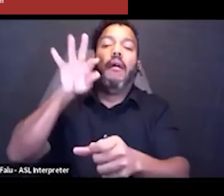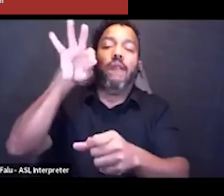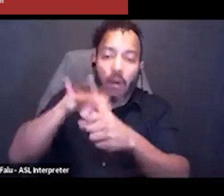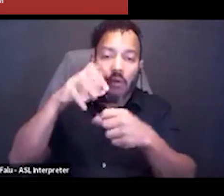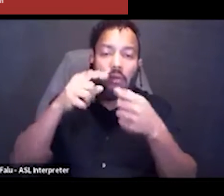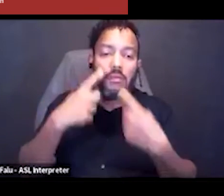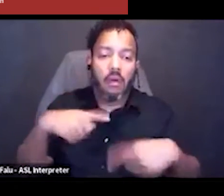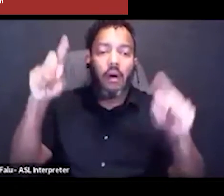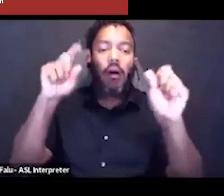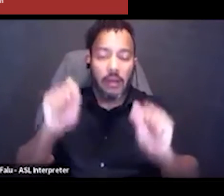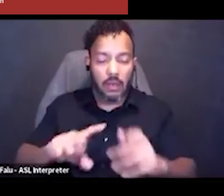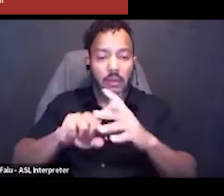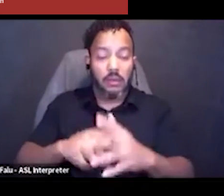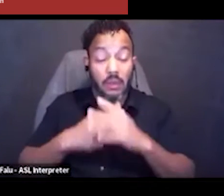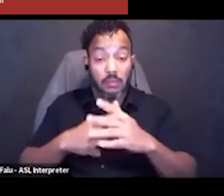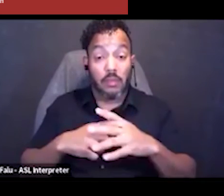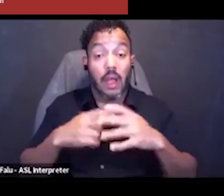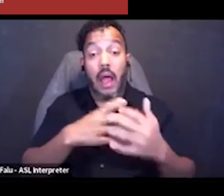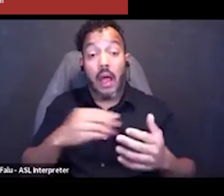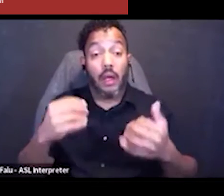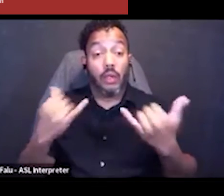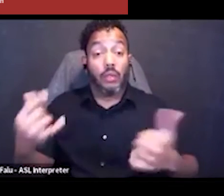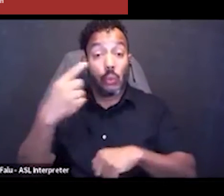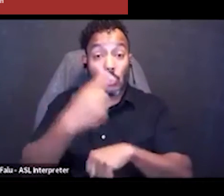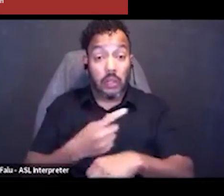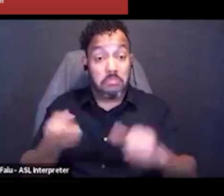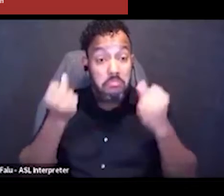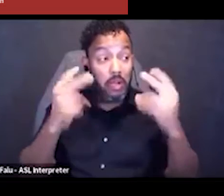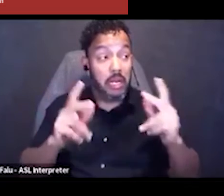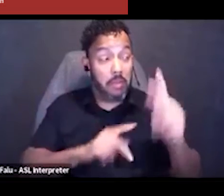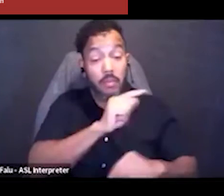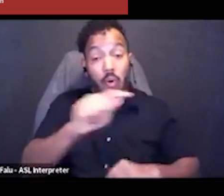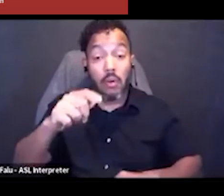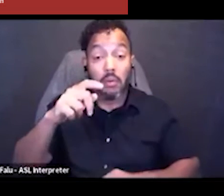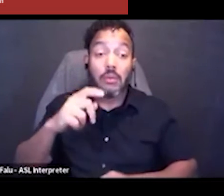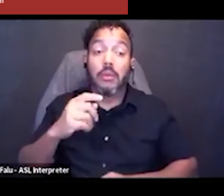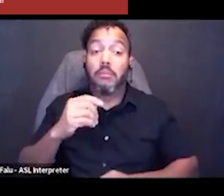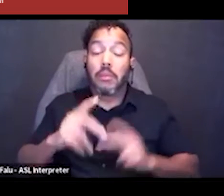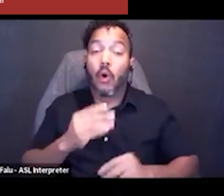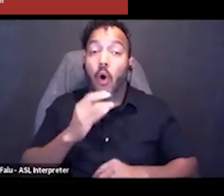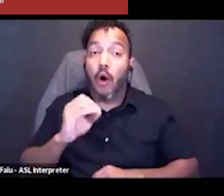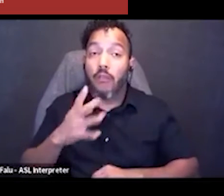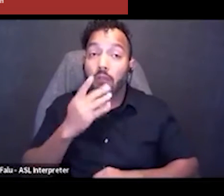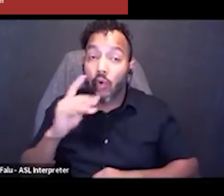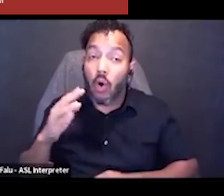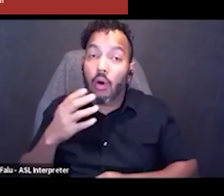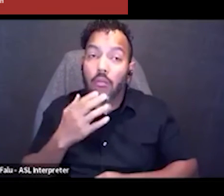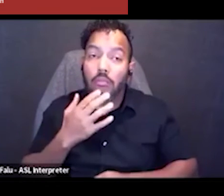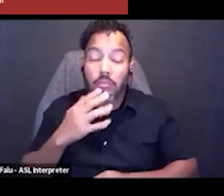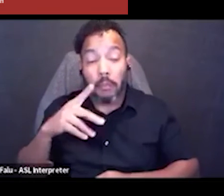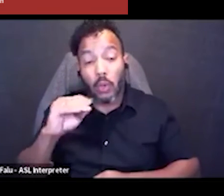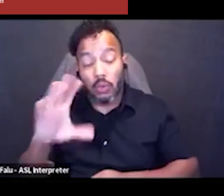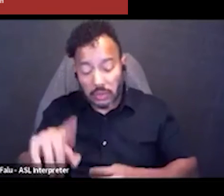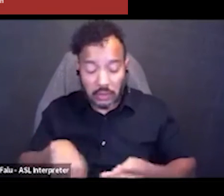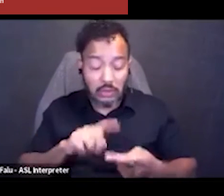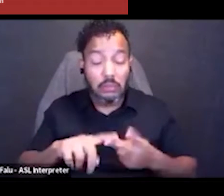And today many people of color, people with disabilities are frequently disenfranchised